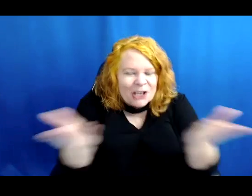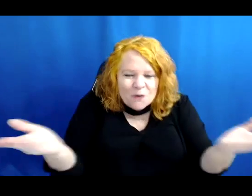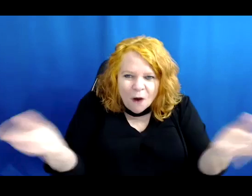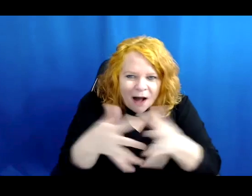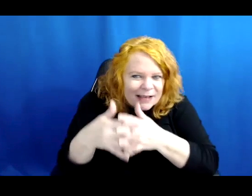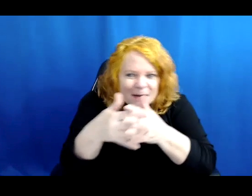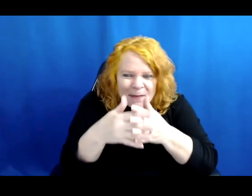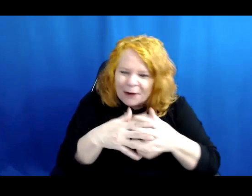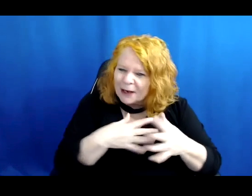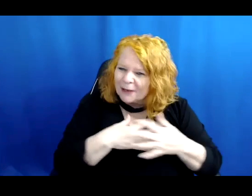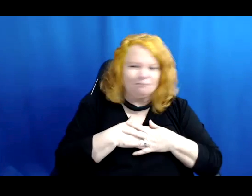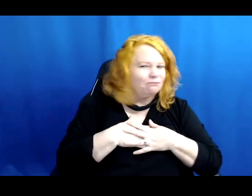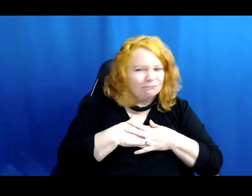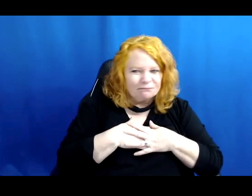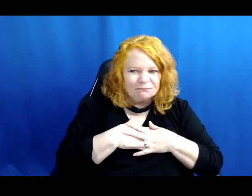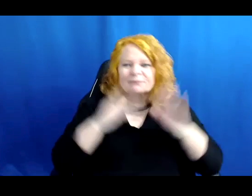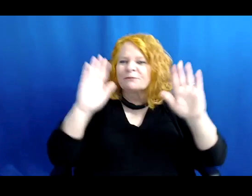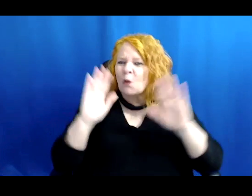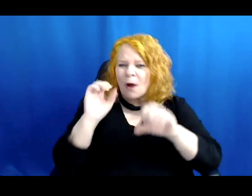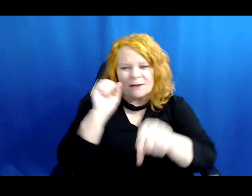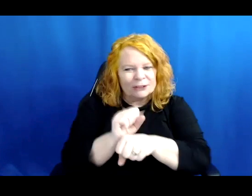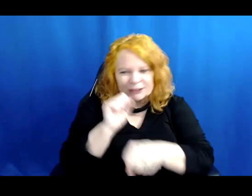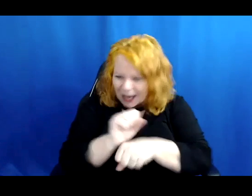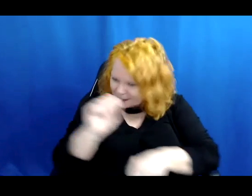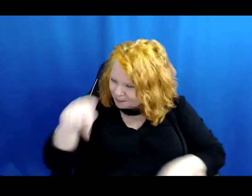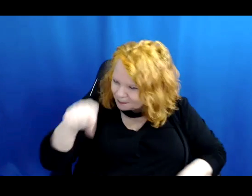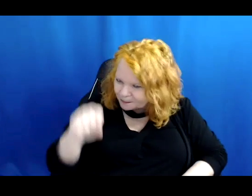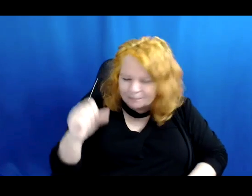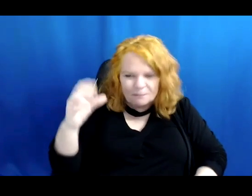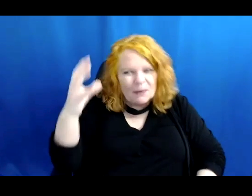are doing fantastically well. Beautiful singing boys and girls.